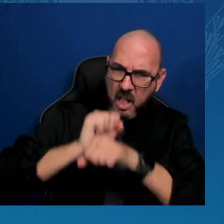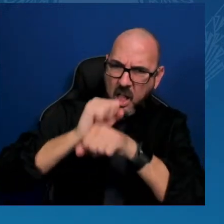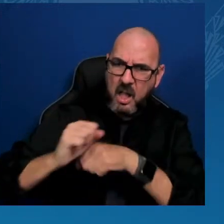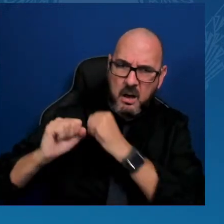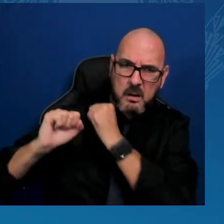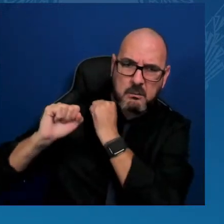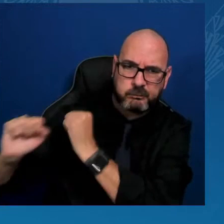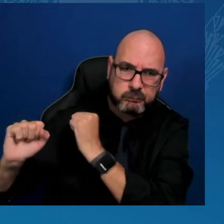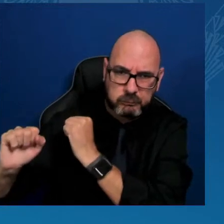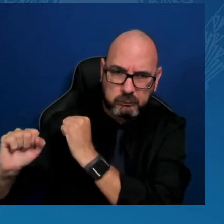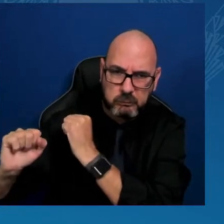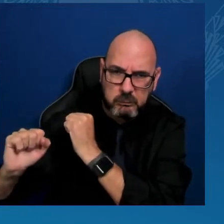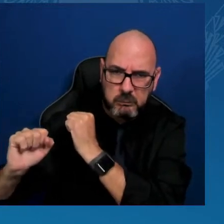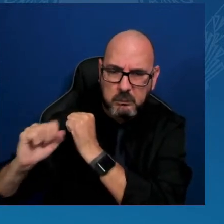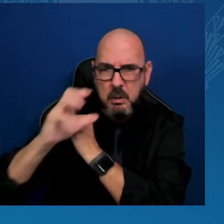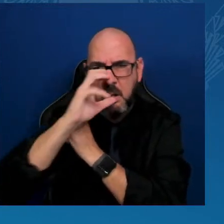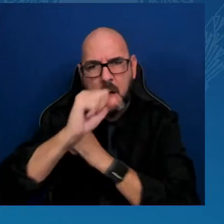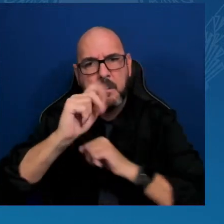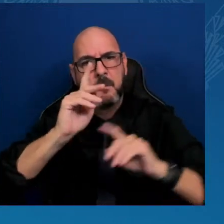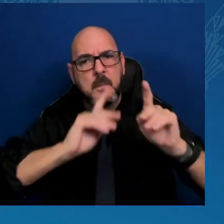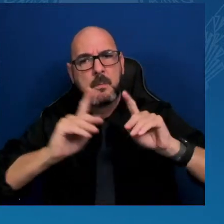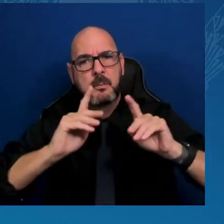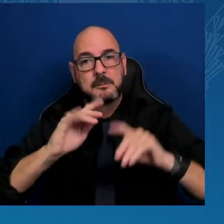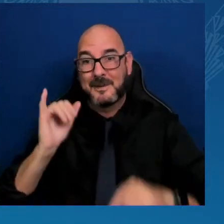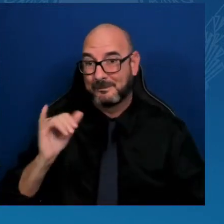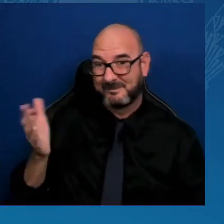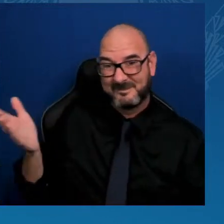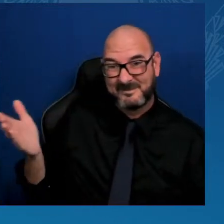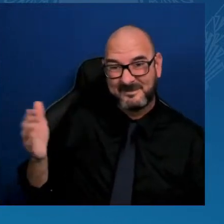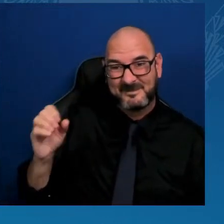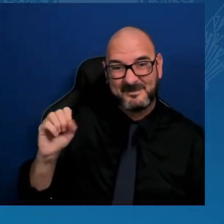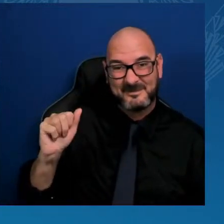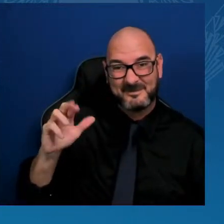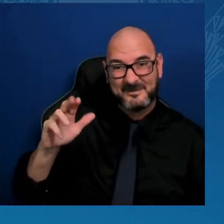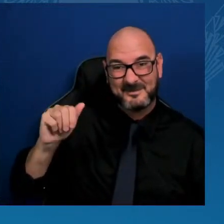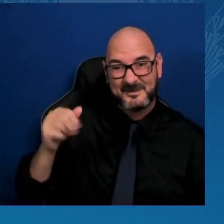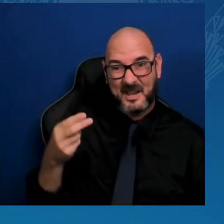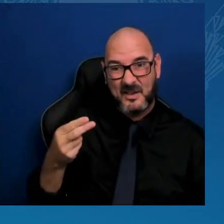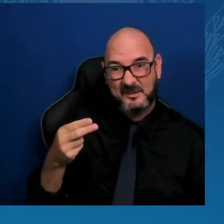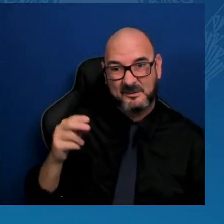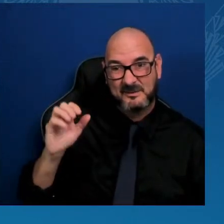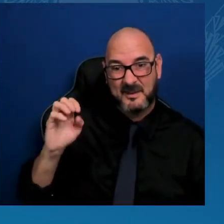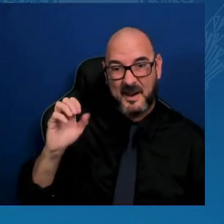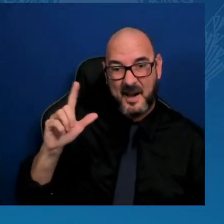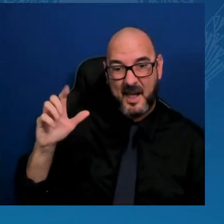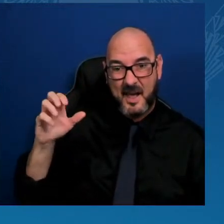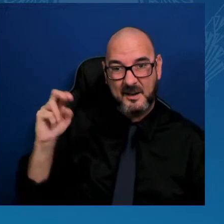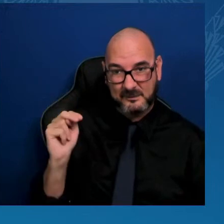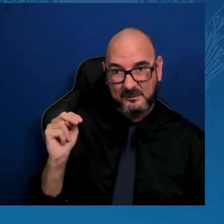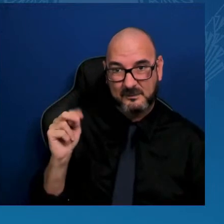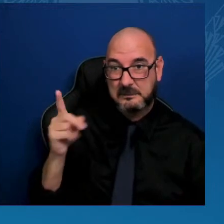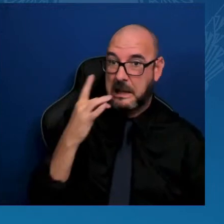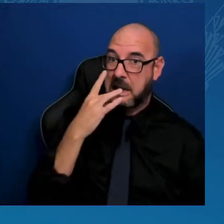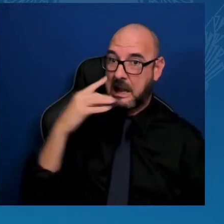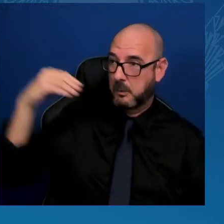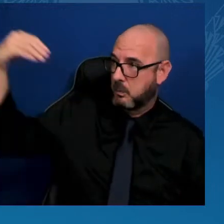that lit the way north for the Underground Railroad. In the darkness of the Civil War,